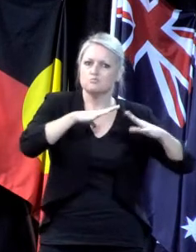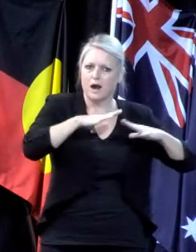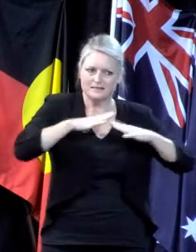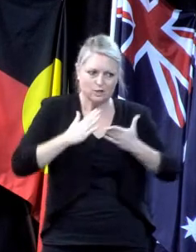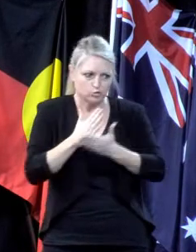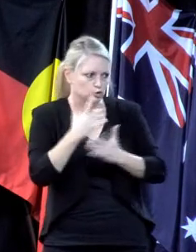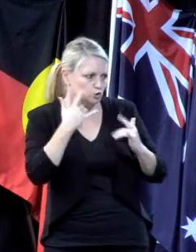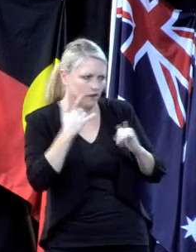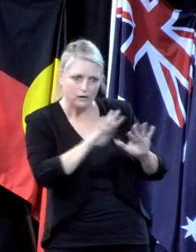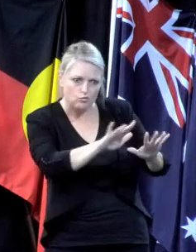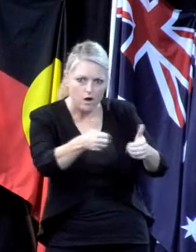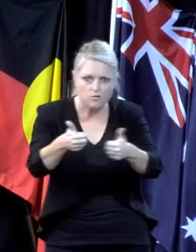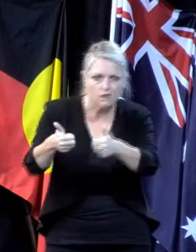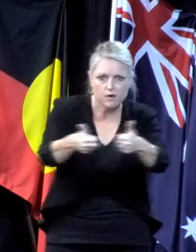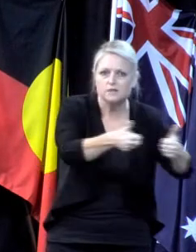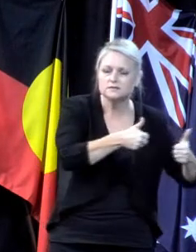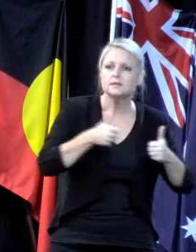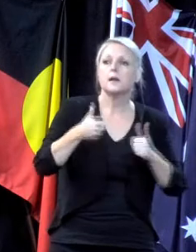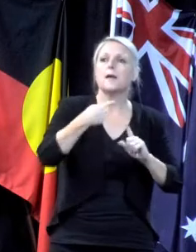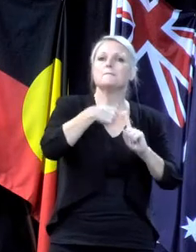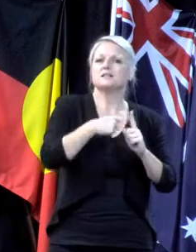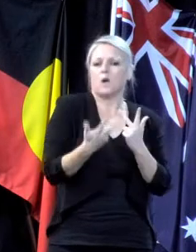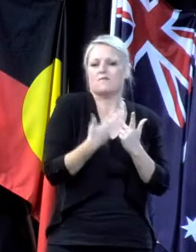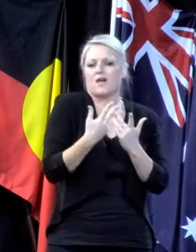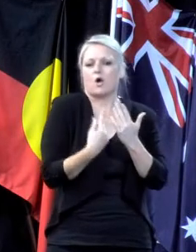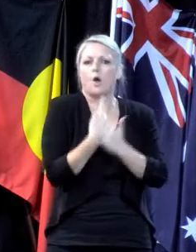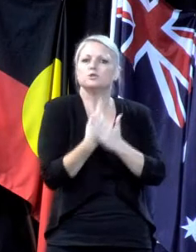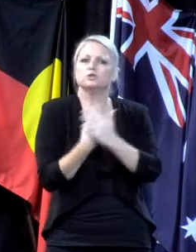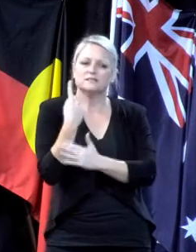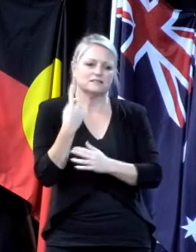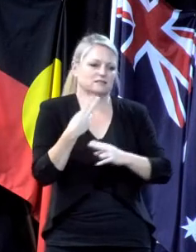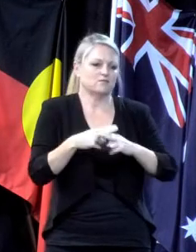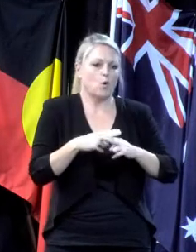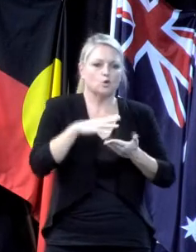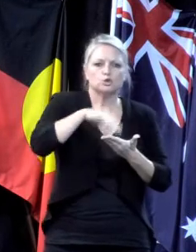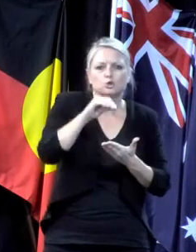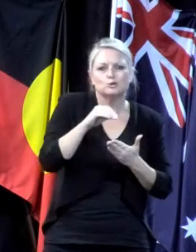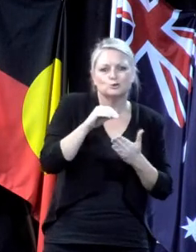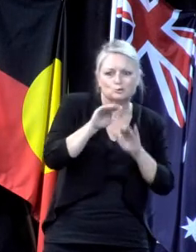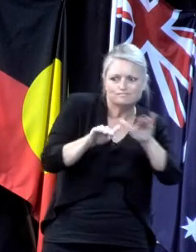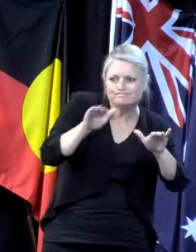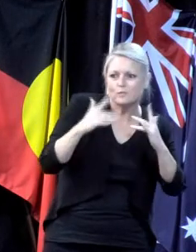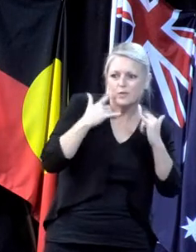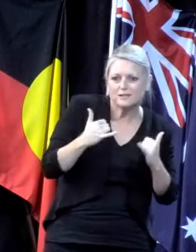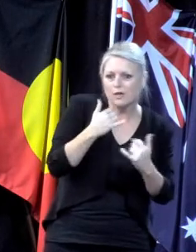we have opportunities for students to check in and check out and do other strategies that are more individualized for themselves.